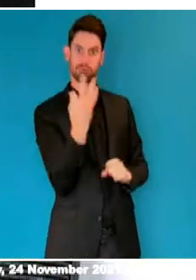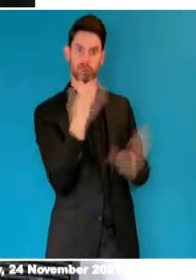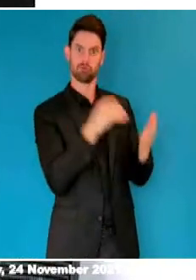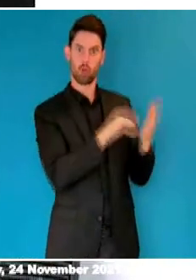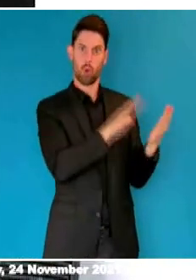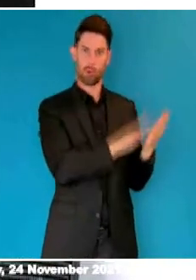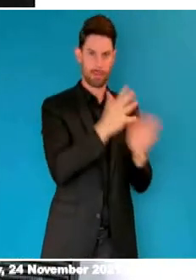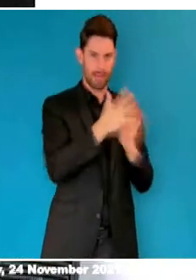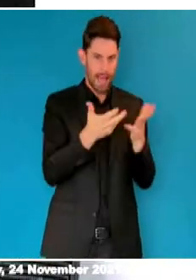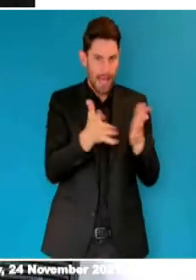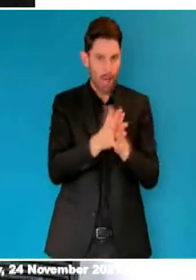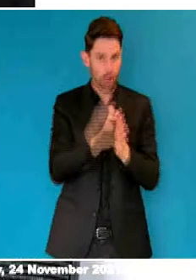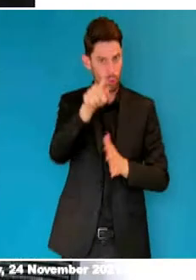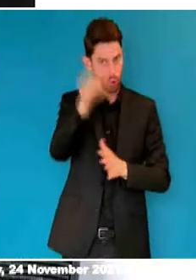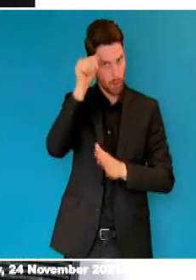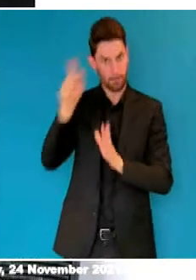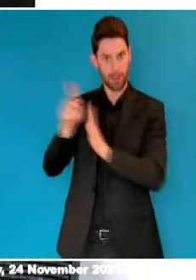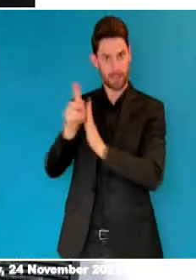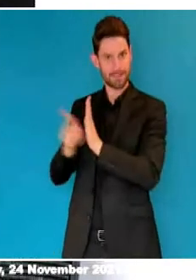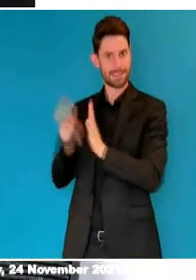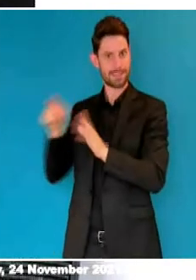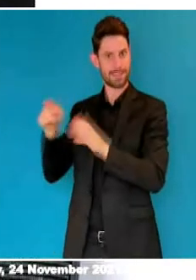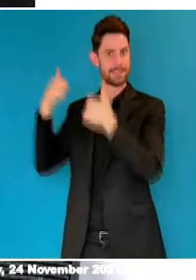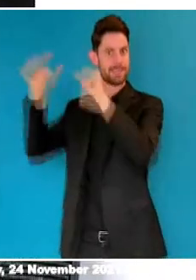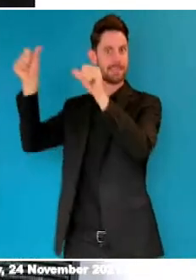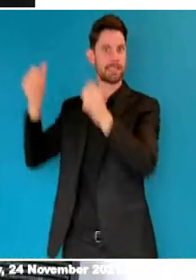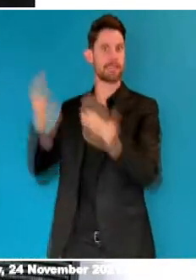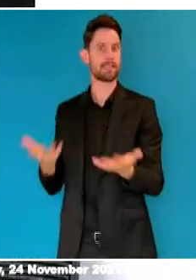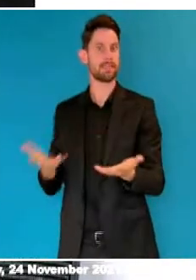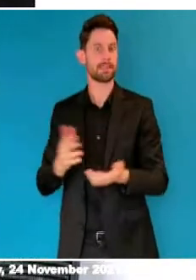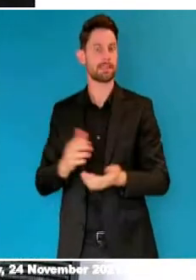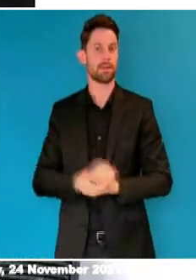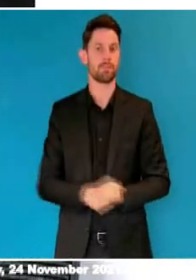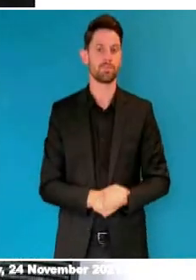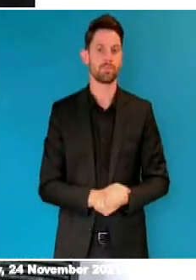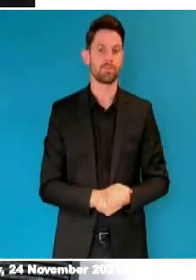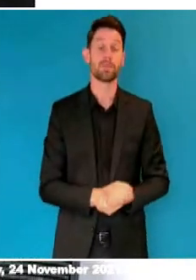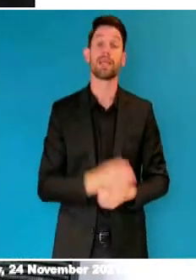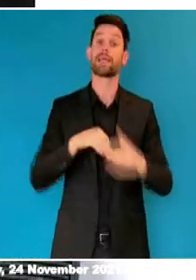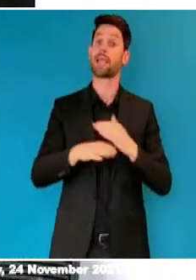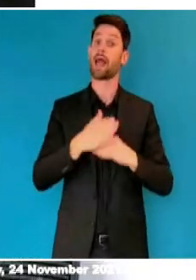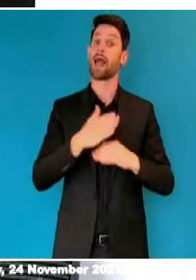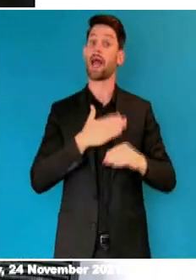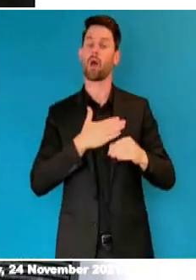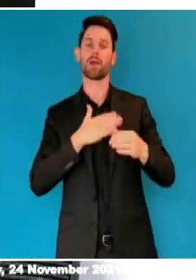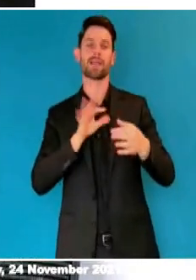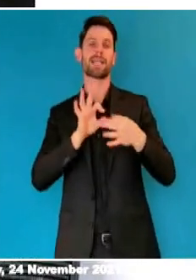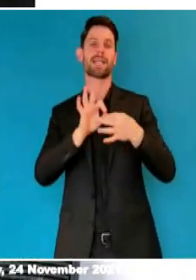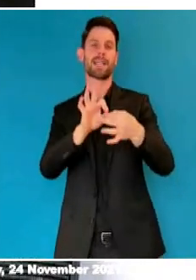So we incorporate a question in our engagement survey on an annual basis that